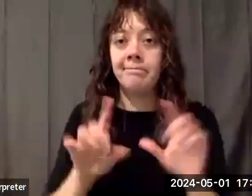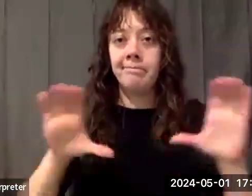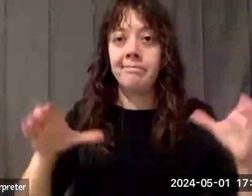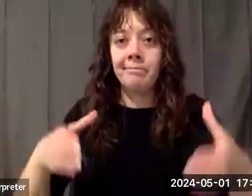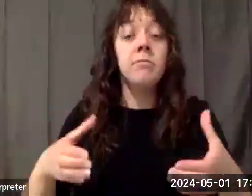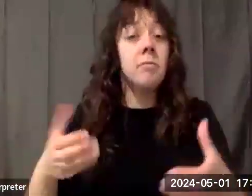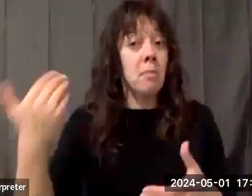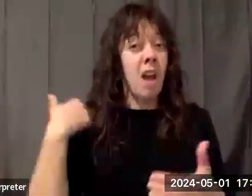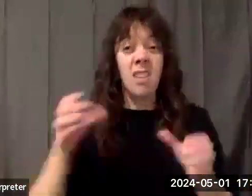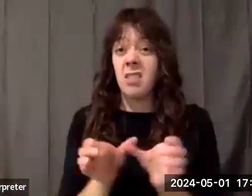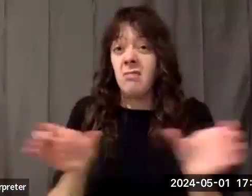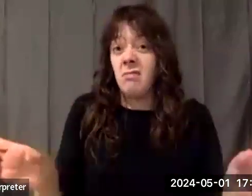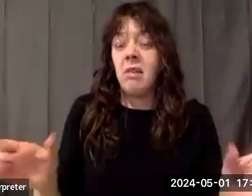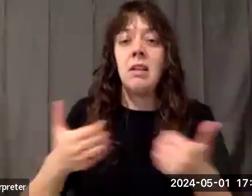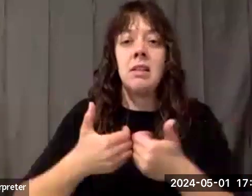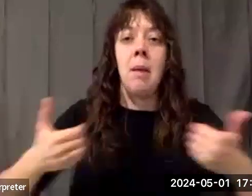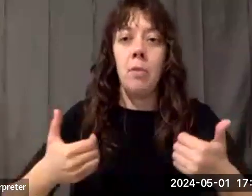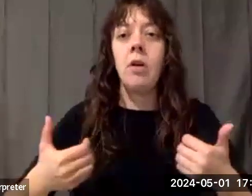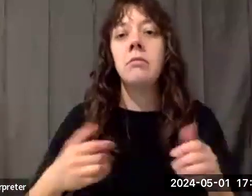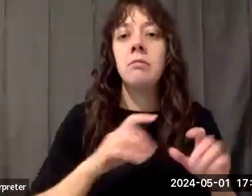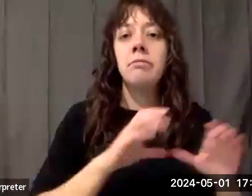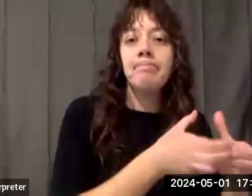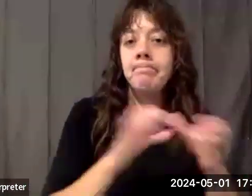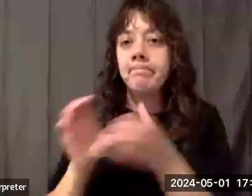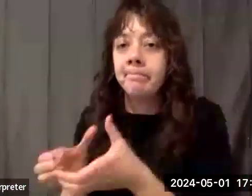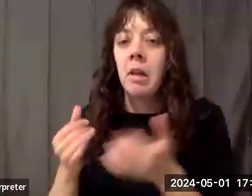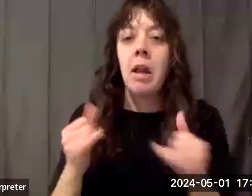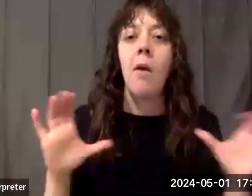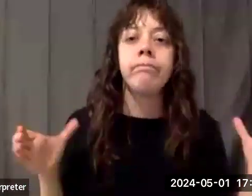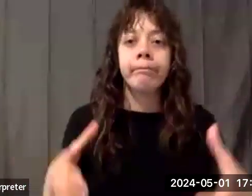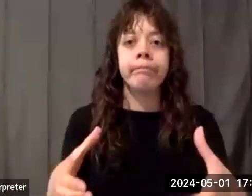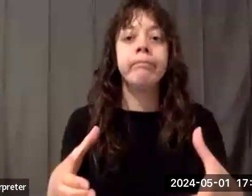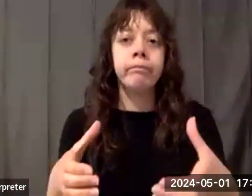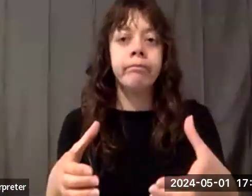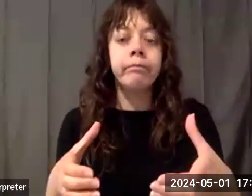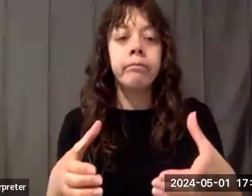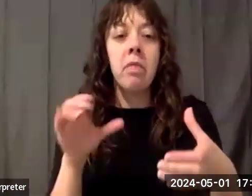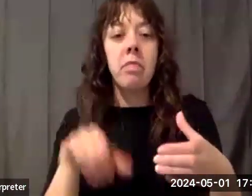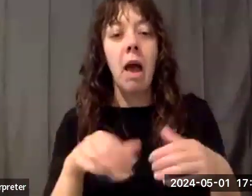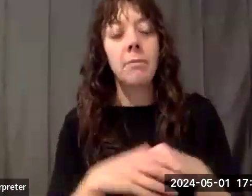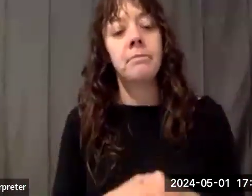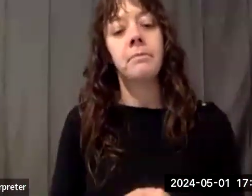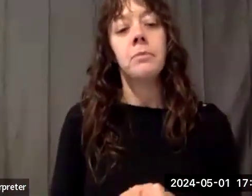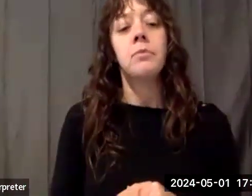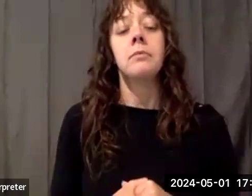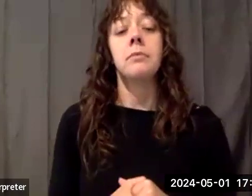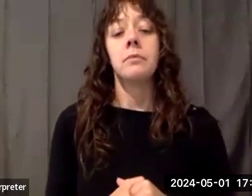different offices into one team, where we began to look into our data tools, the function